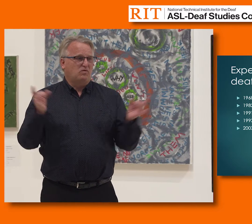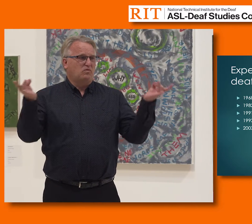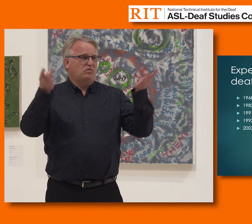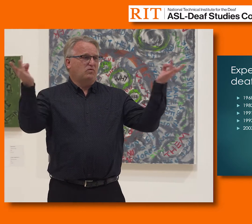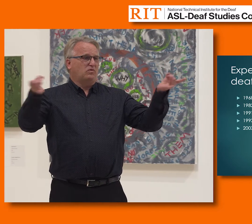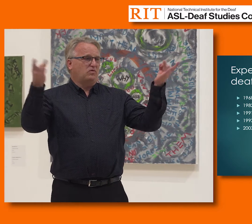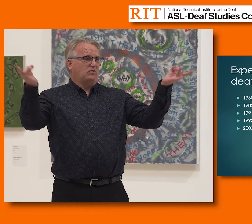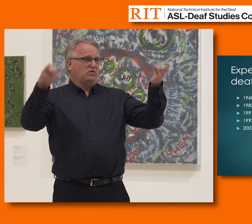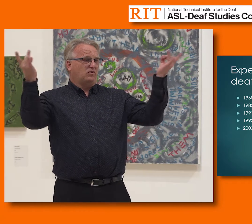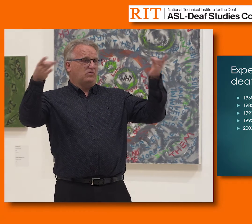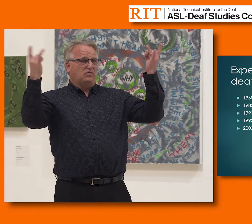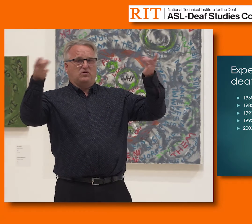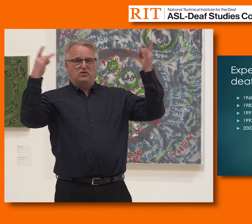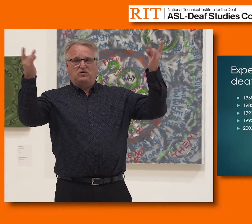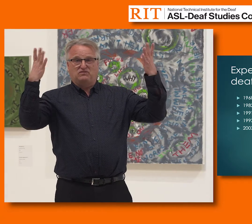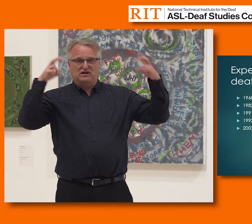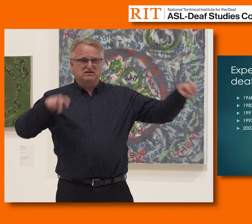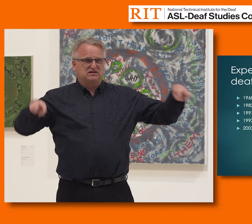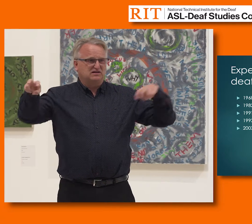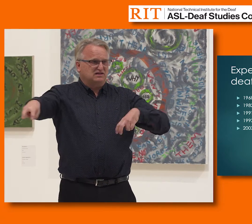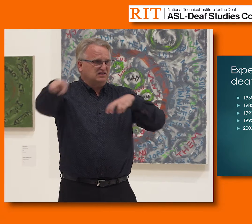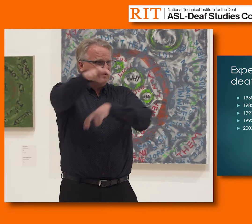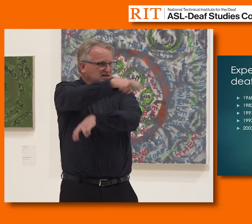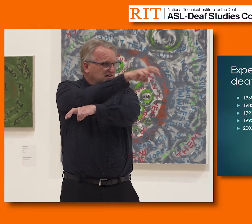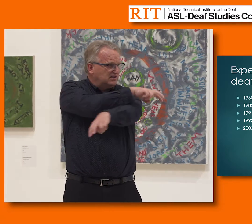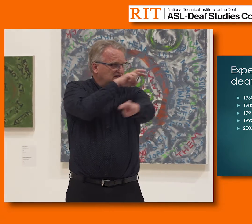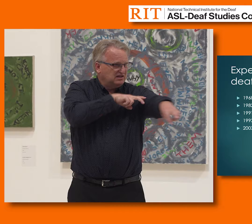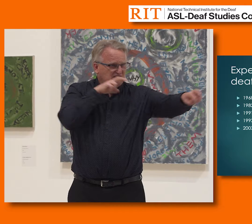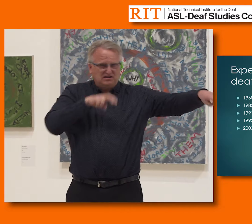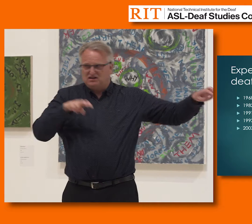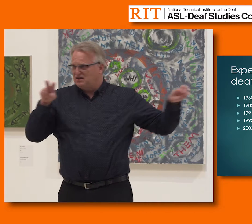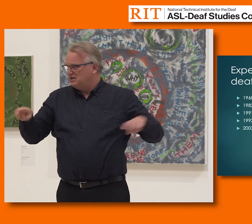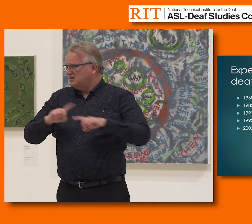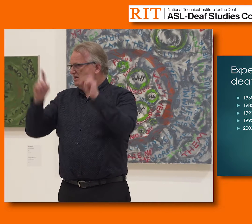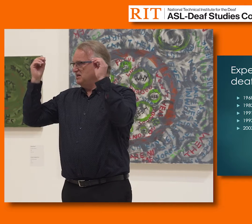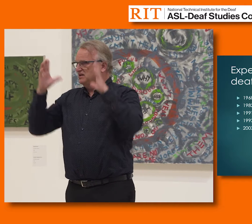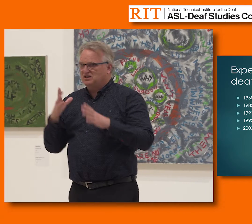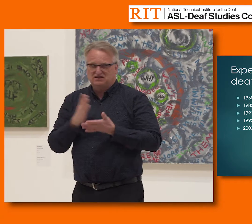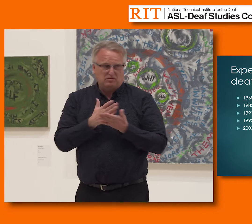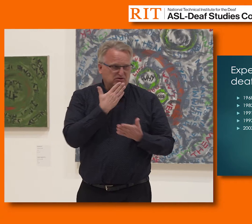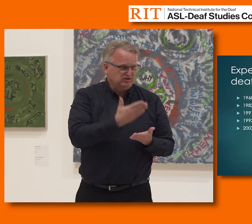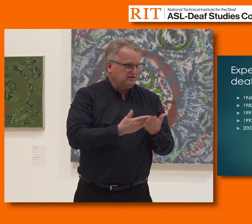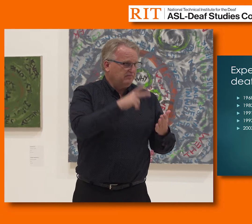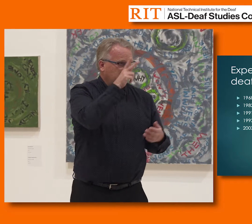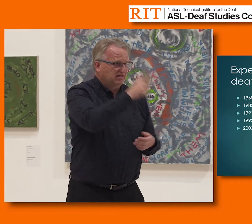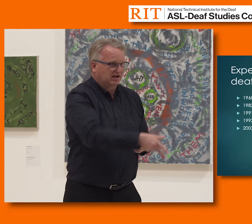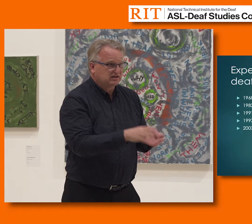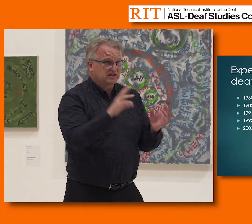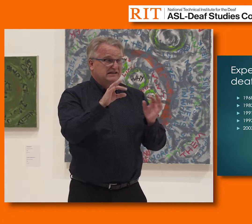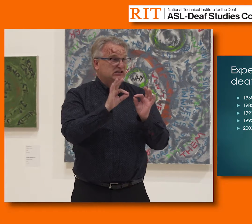Then I went to middle school and there it was a terrible experience where I had to go to different classes.